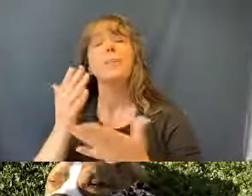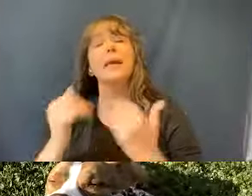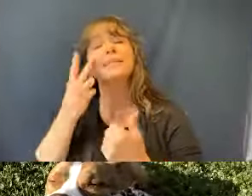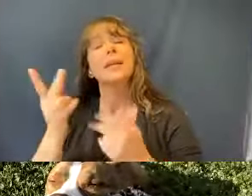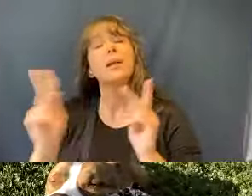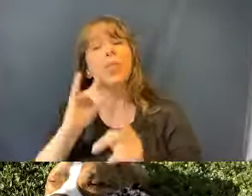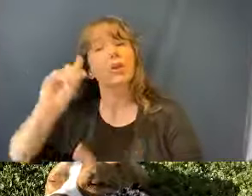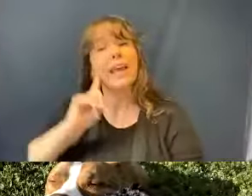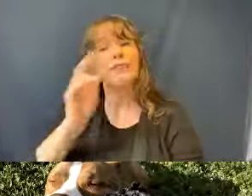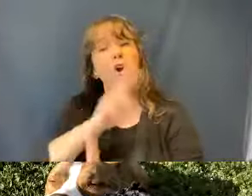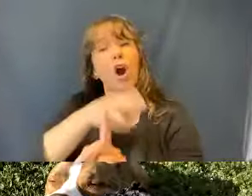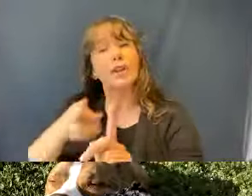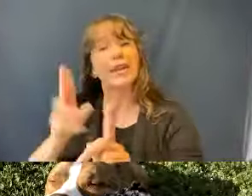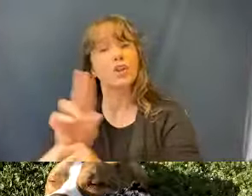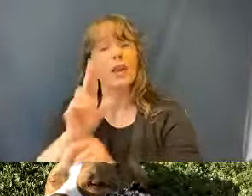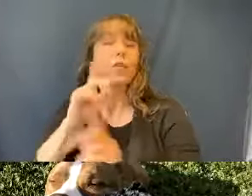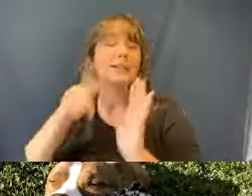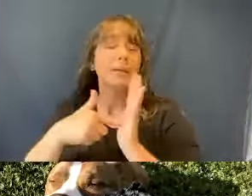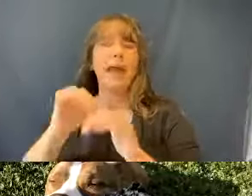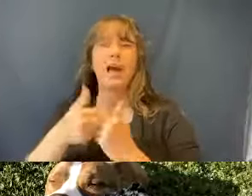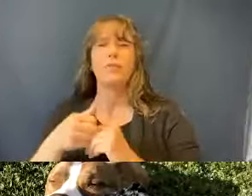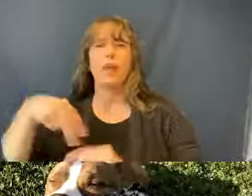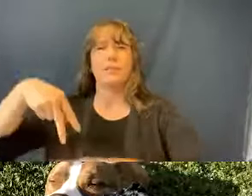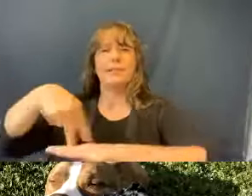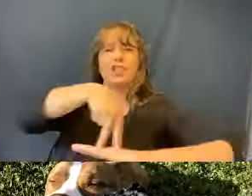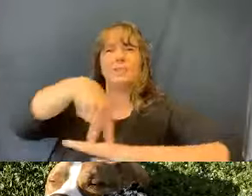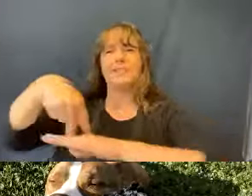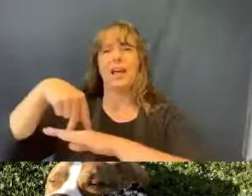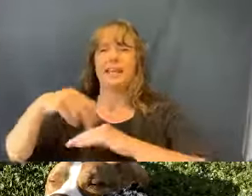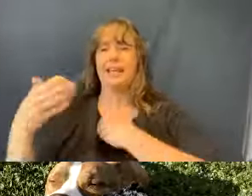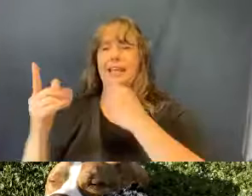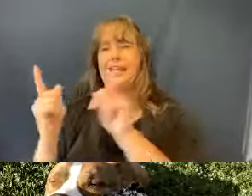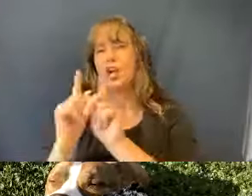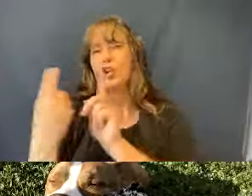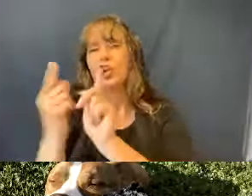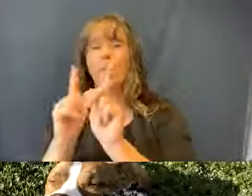use, such as how they position themselves next to you. Their good ear near you, maybe